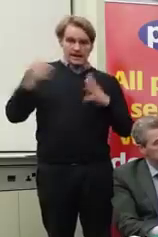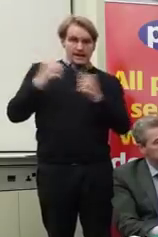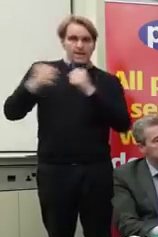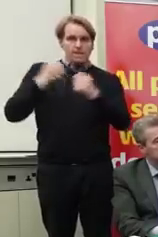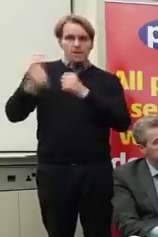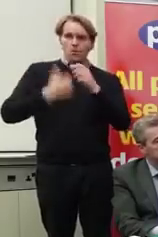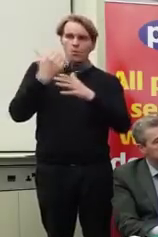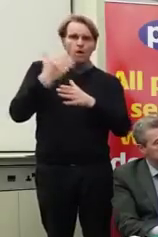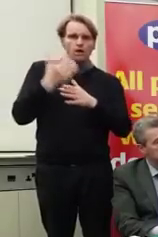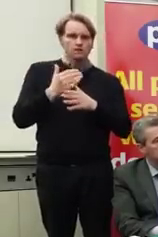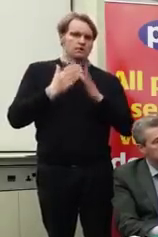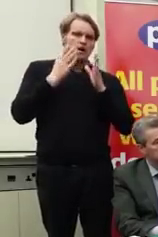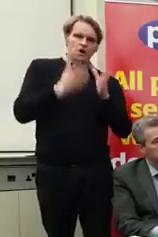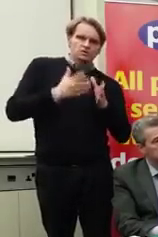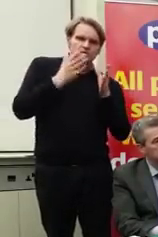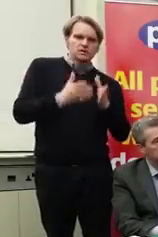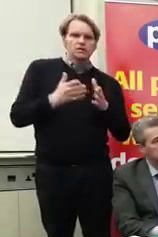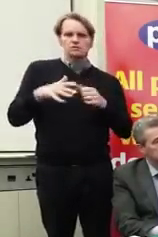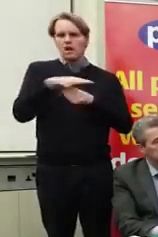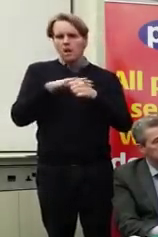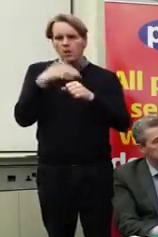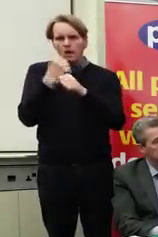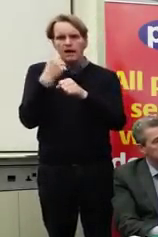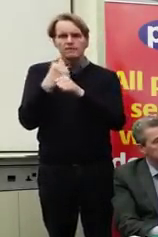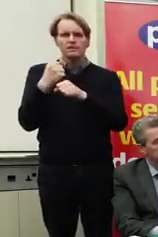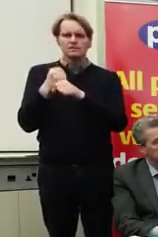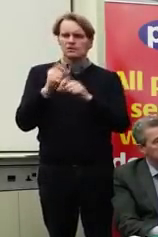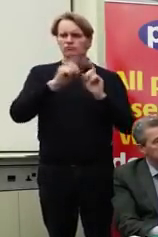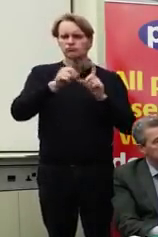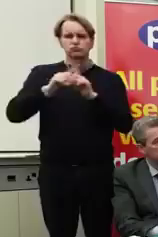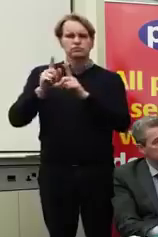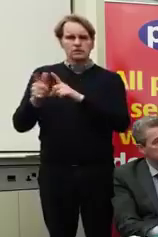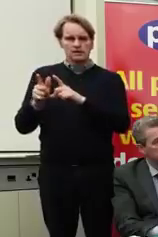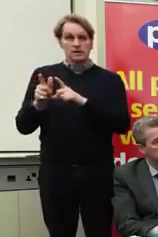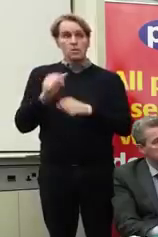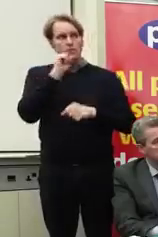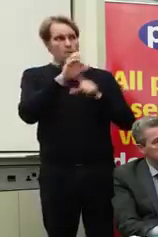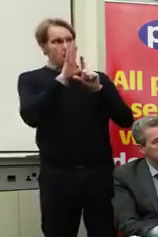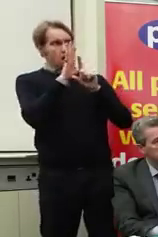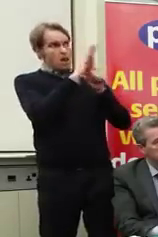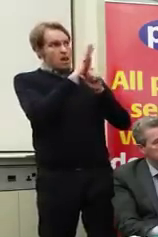government or whatever that scheme was or central government civil service and we'll keep the pressure on that all the way through but it's been a scandal.